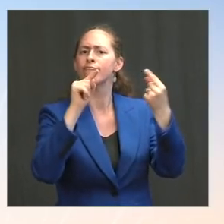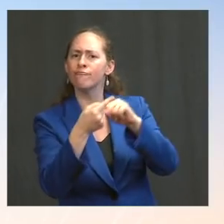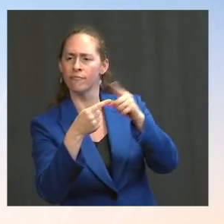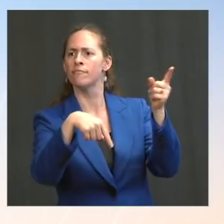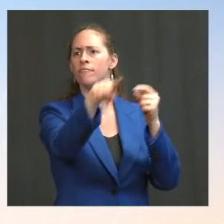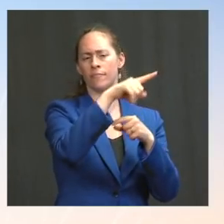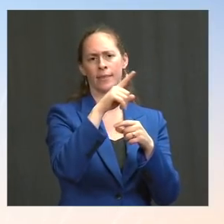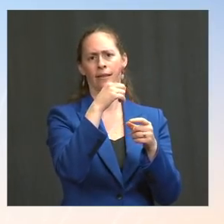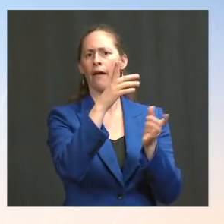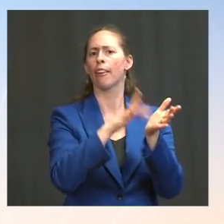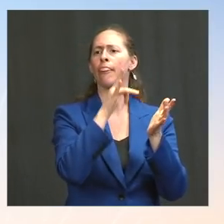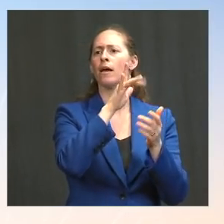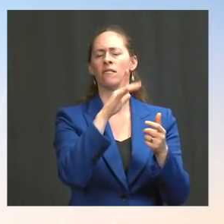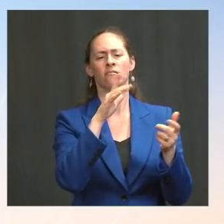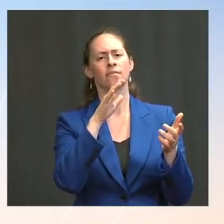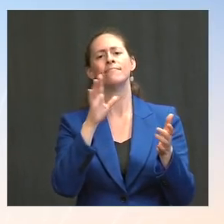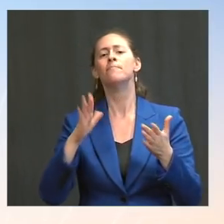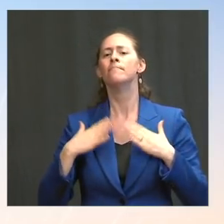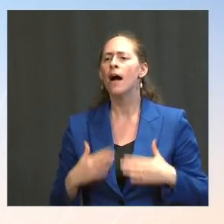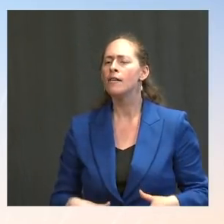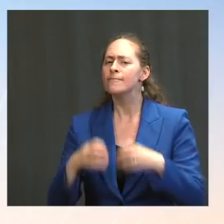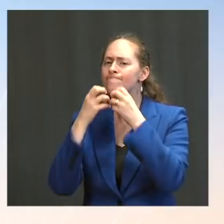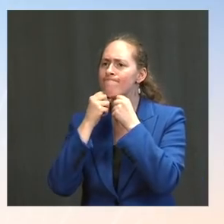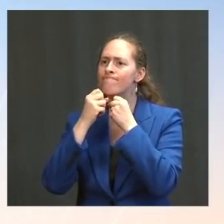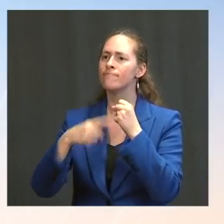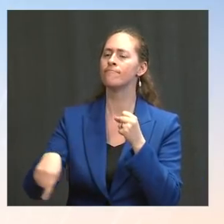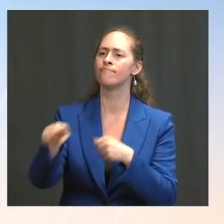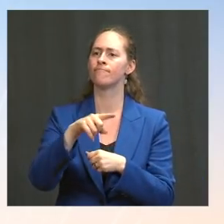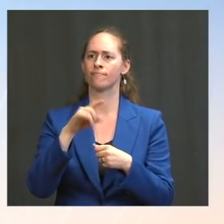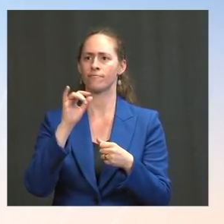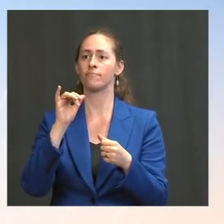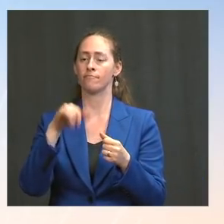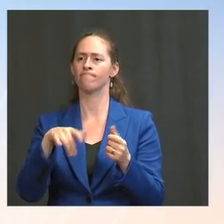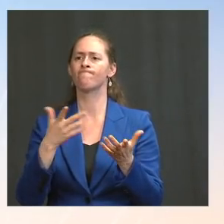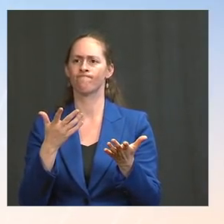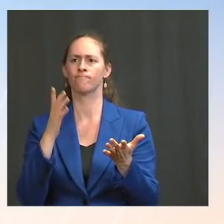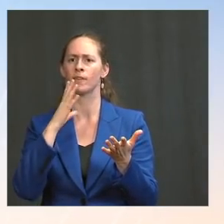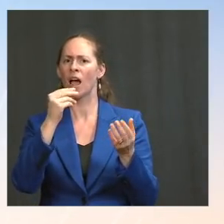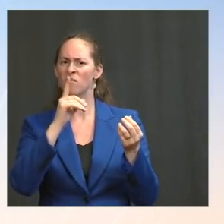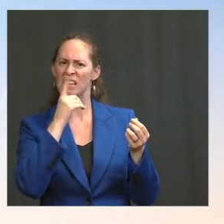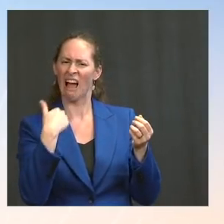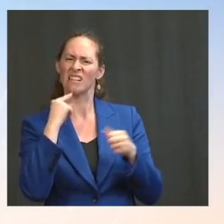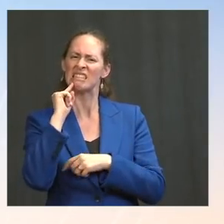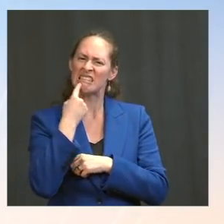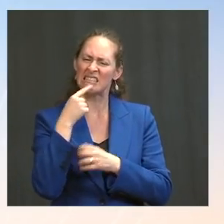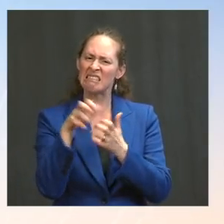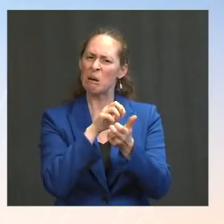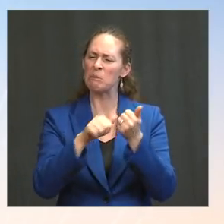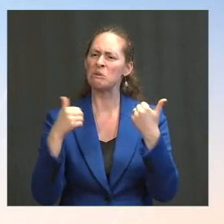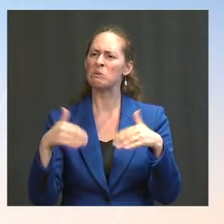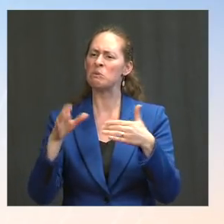assault in the military is doubly damaging, in his view, as it also shreds the unity and cohesion that is essential to a functioning U.S. Military